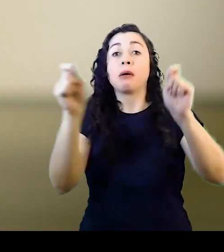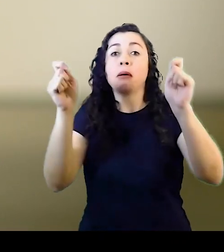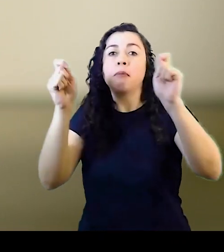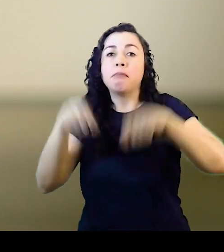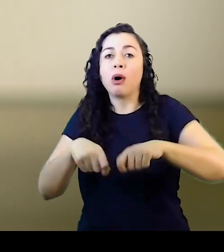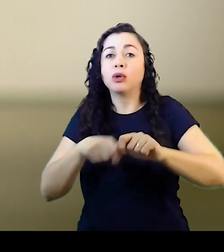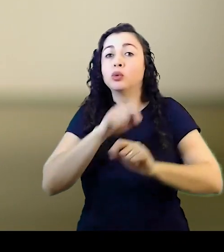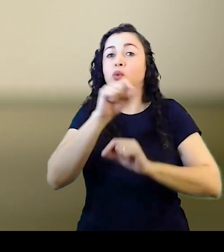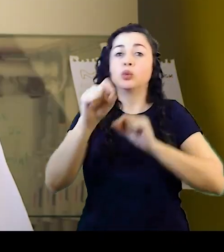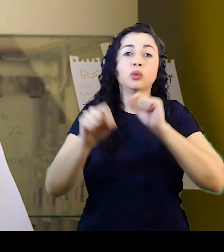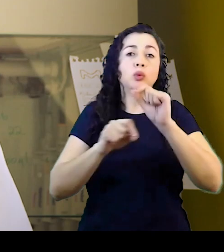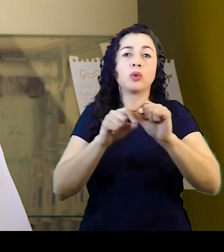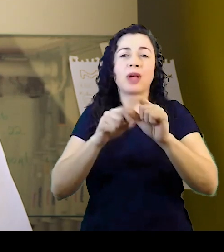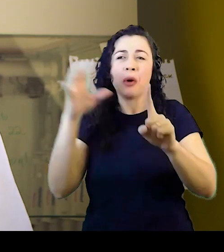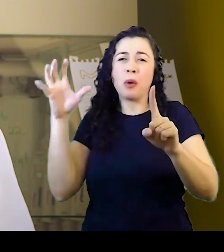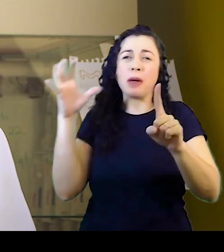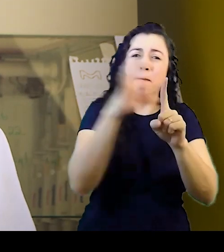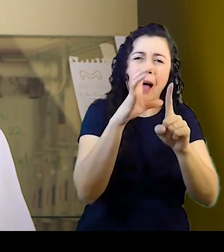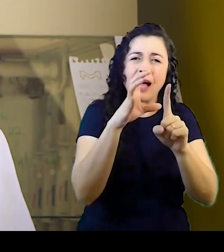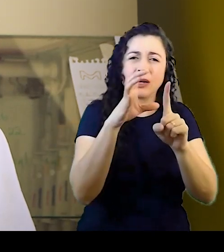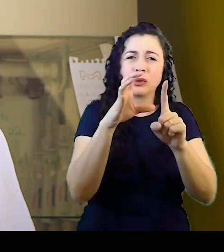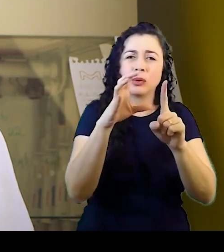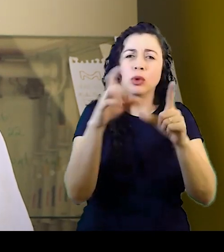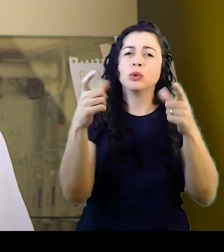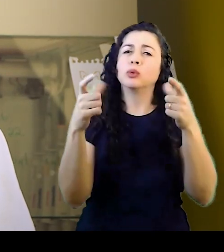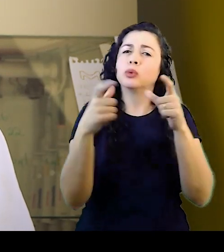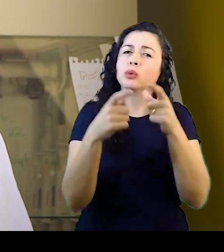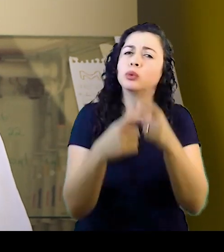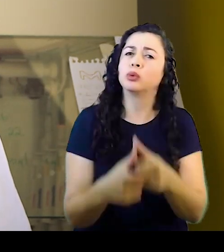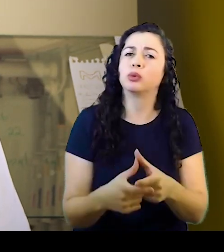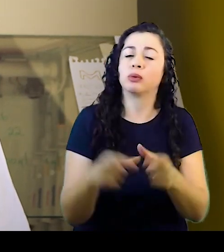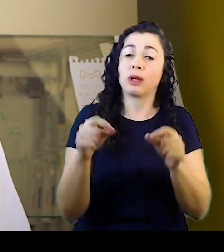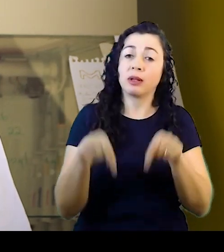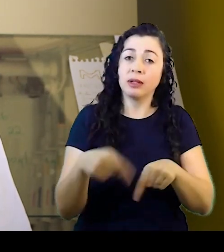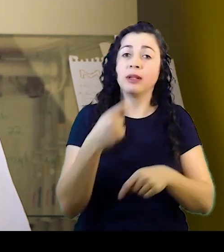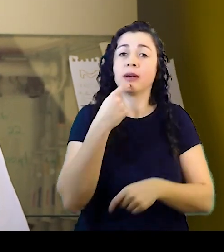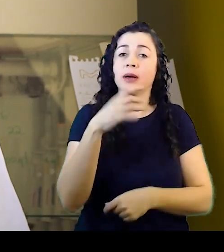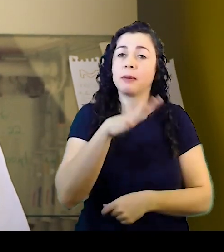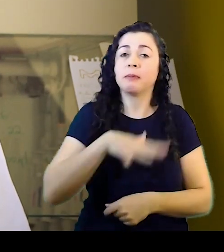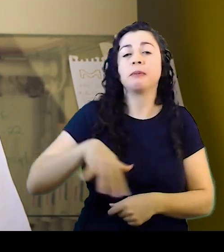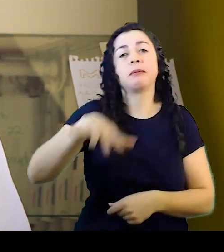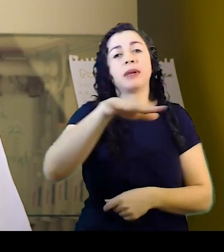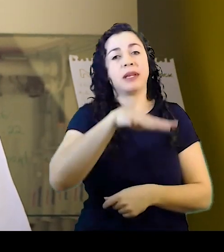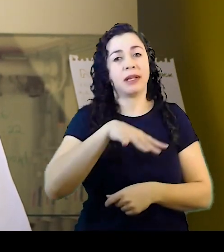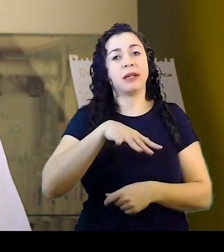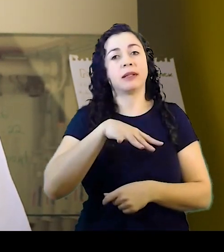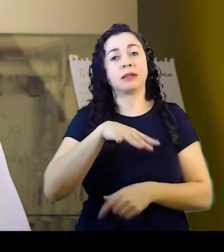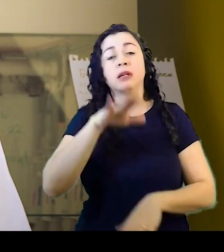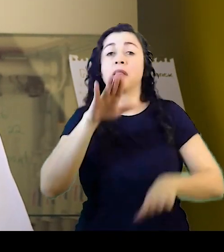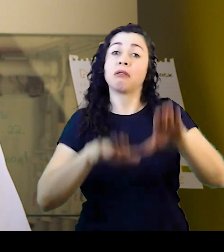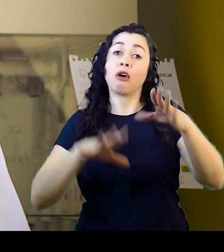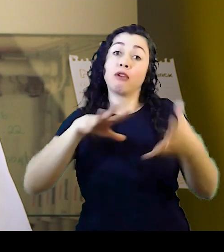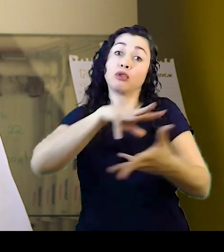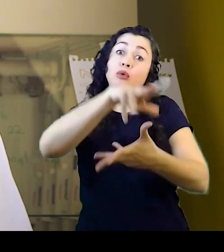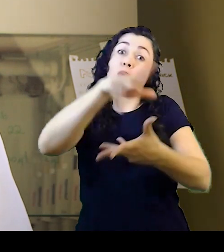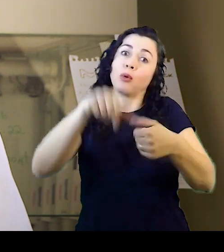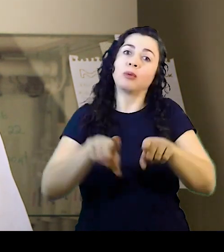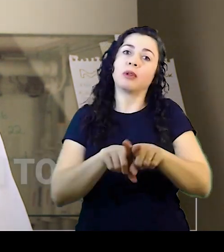the impact of this here in our region and perhaps on the globe as a whole.